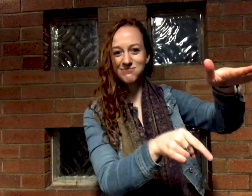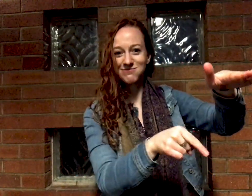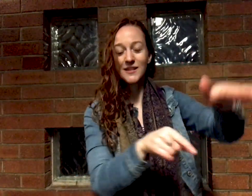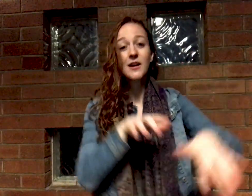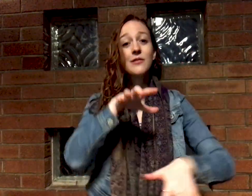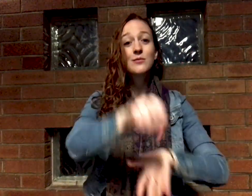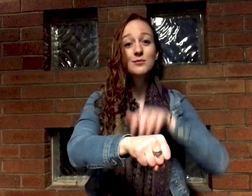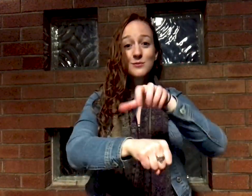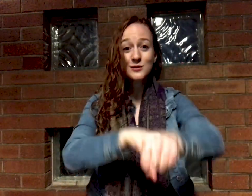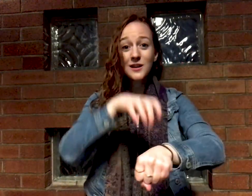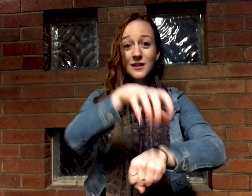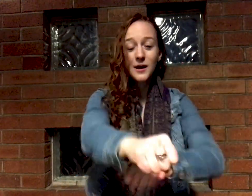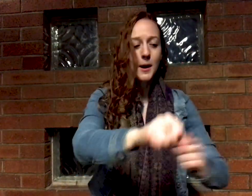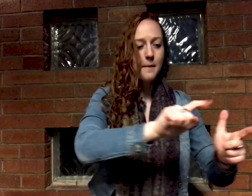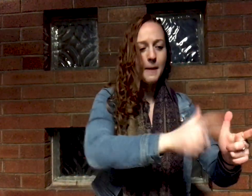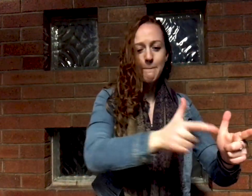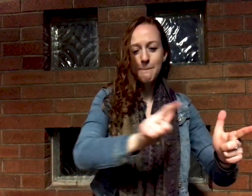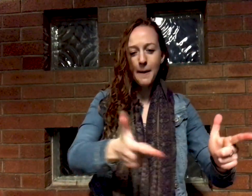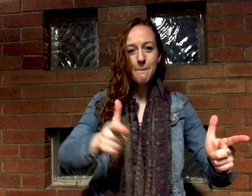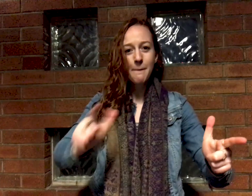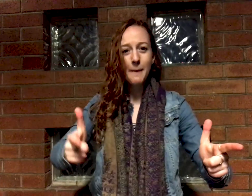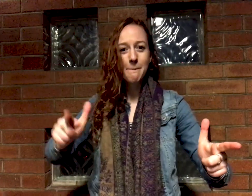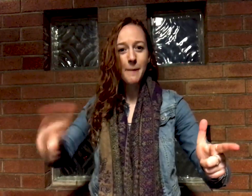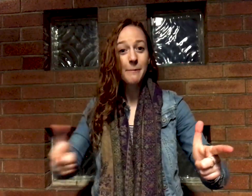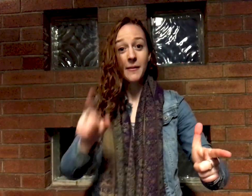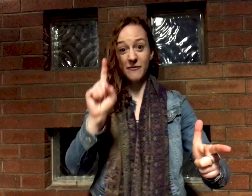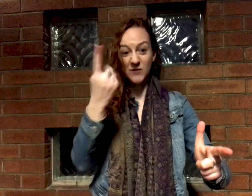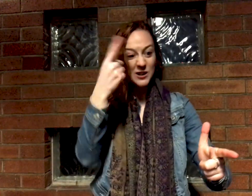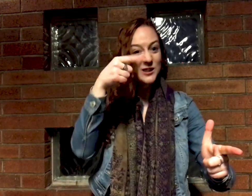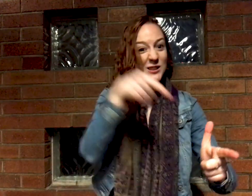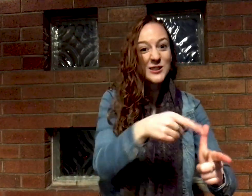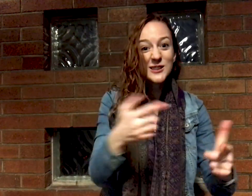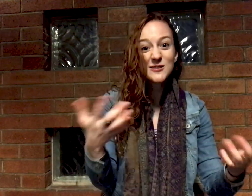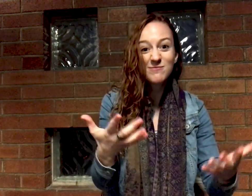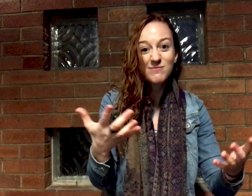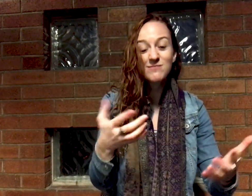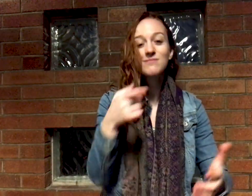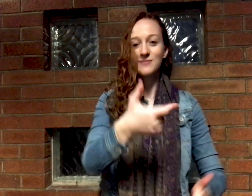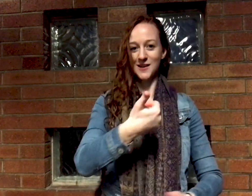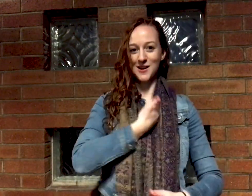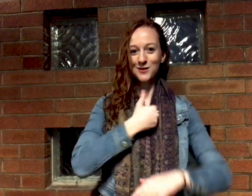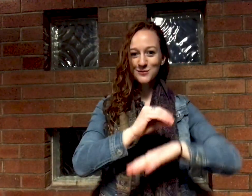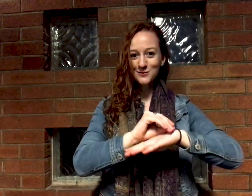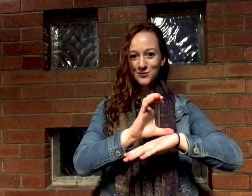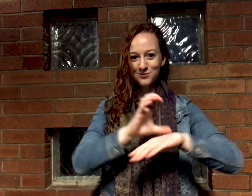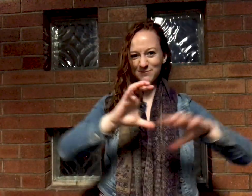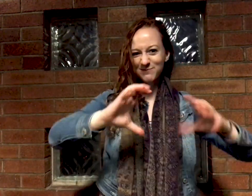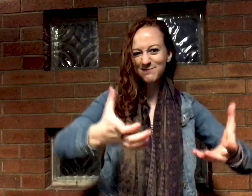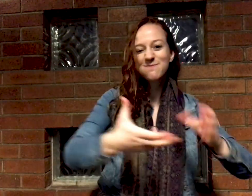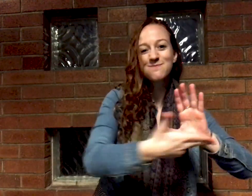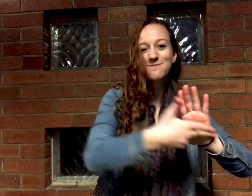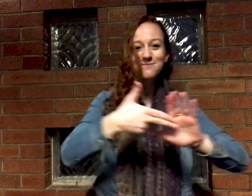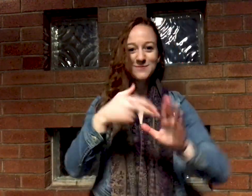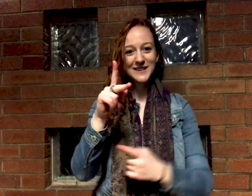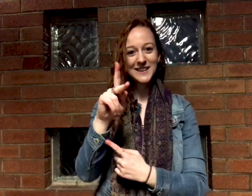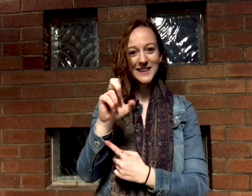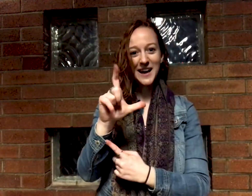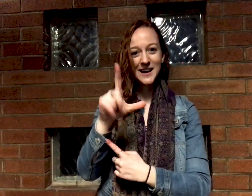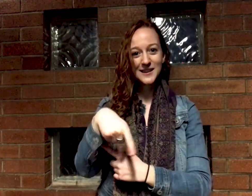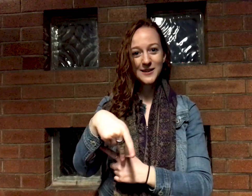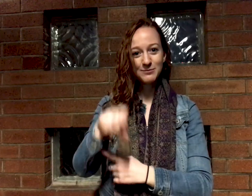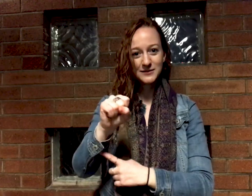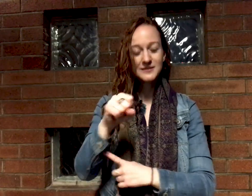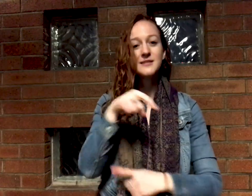The beginning of the food chain starts with a group of algae called kelps. They are producers (and are also known as autotrophs).